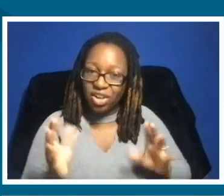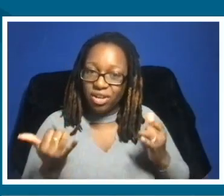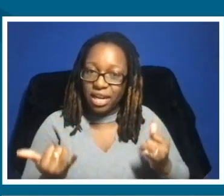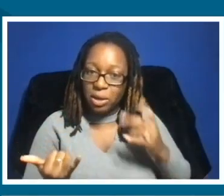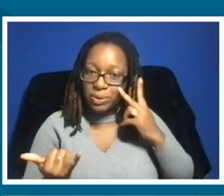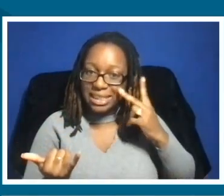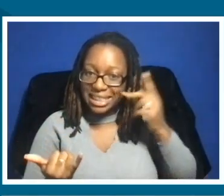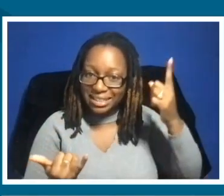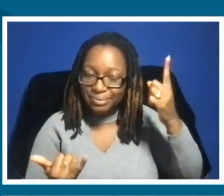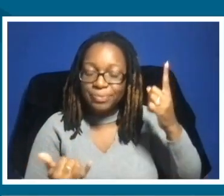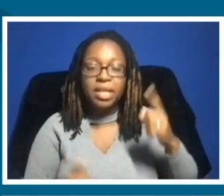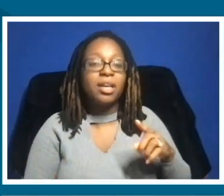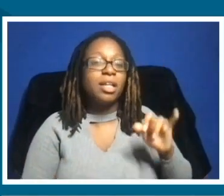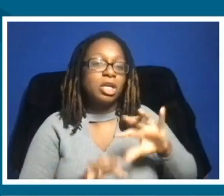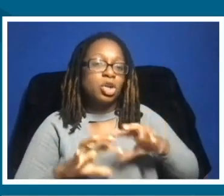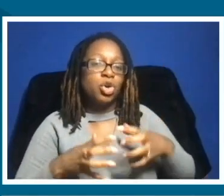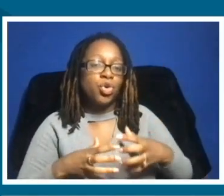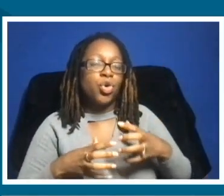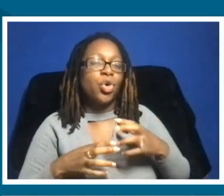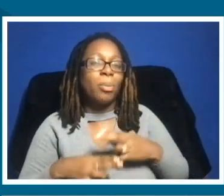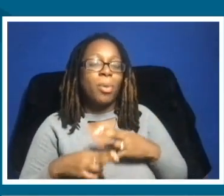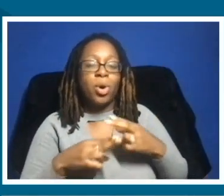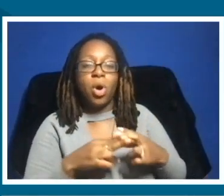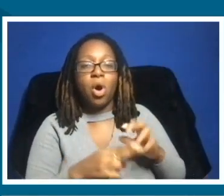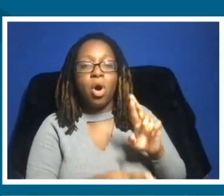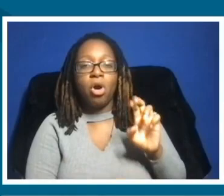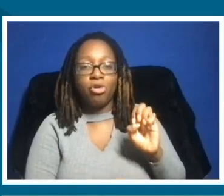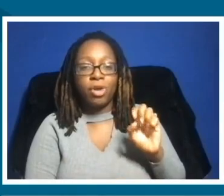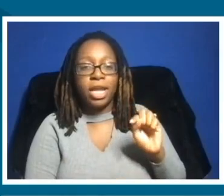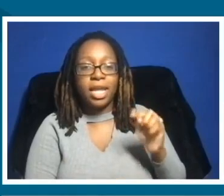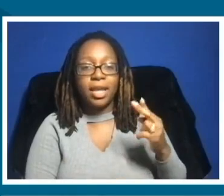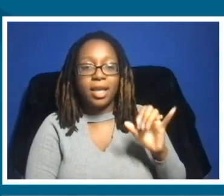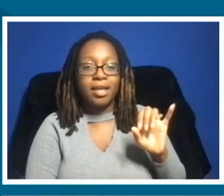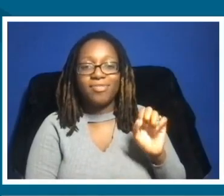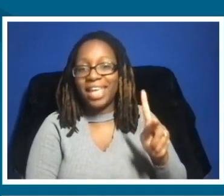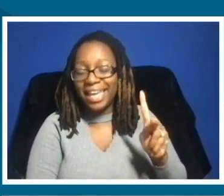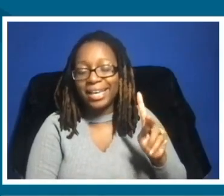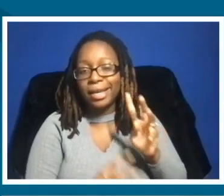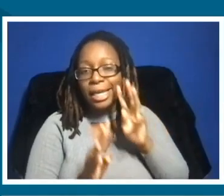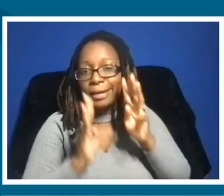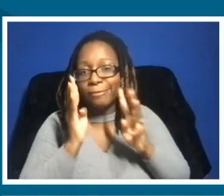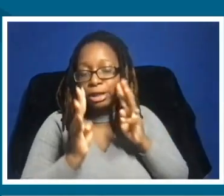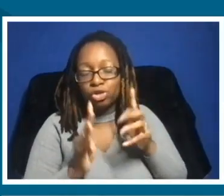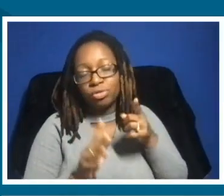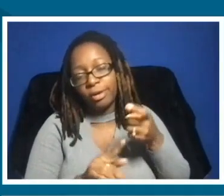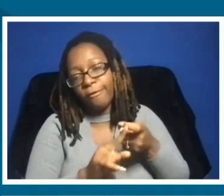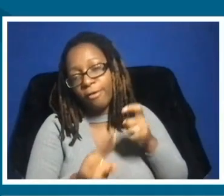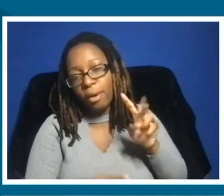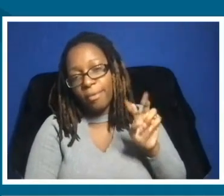this group called rethink communications in vancouver next slide